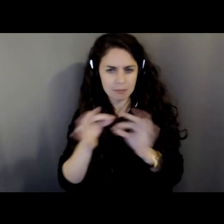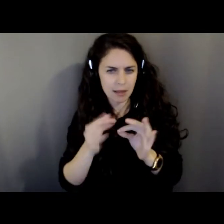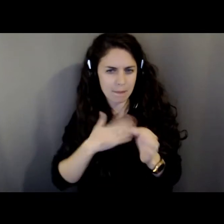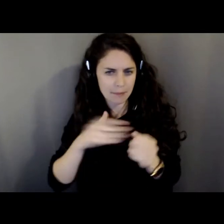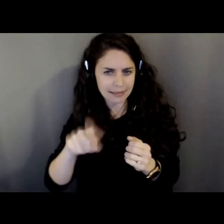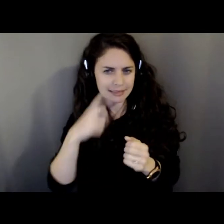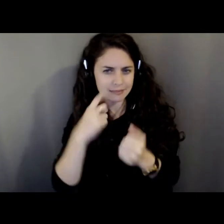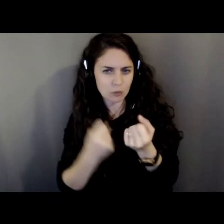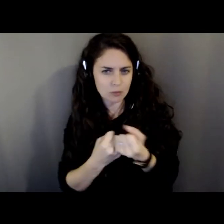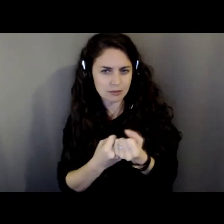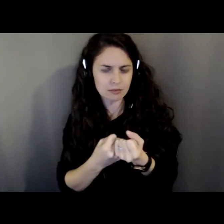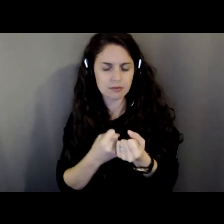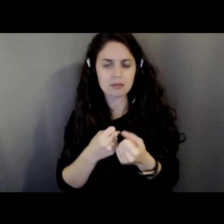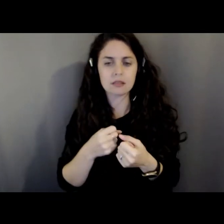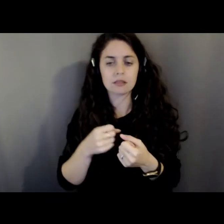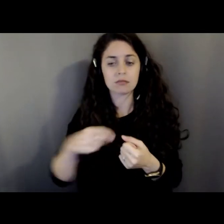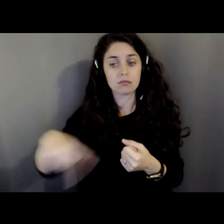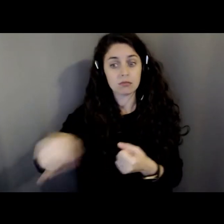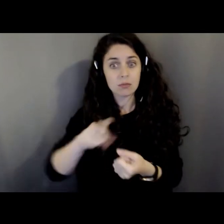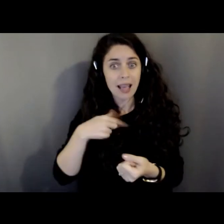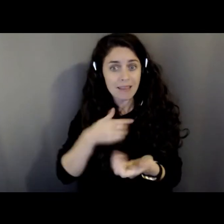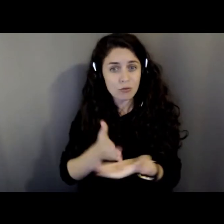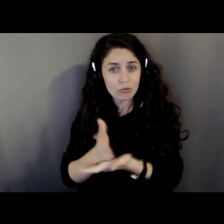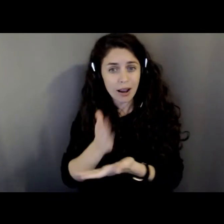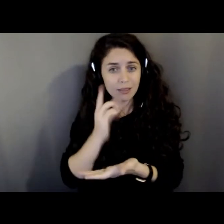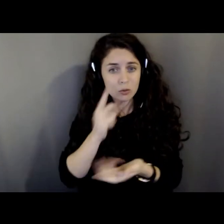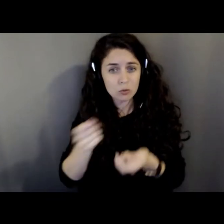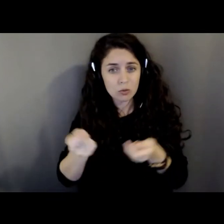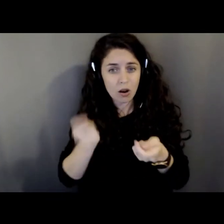That they have the right to accommodations but that they need to advocate